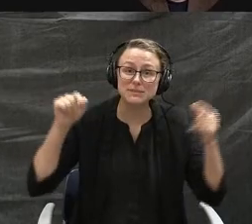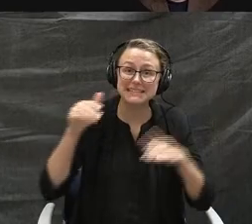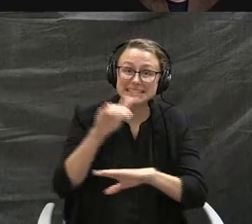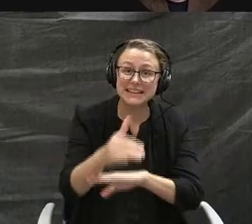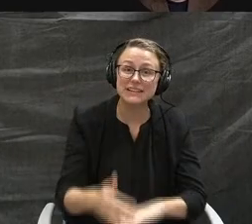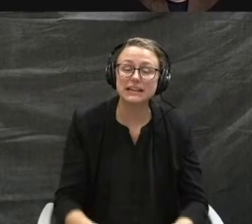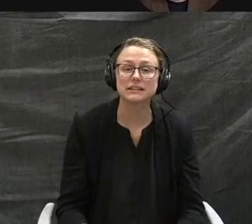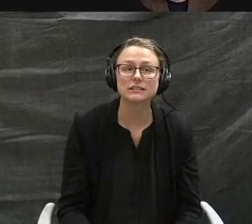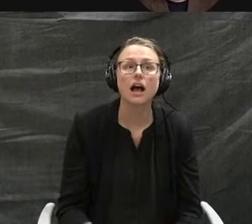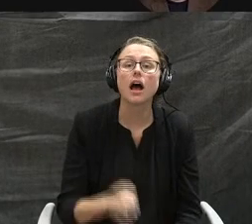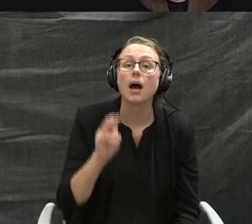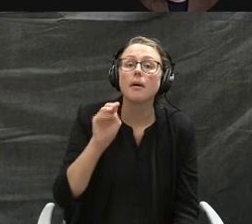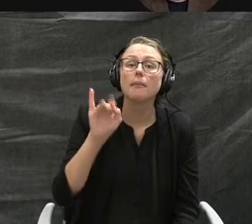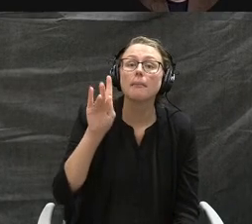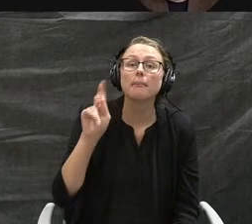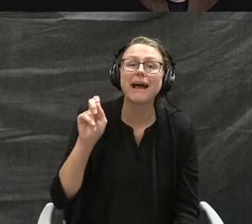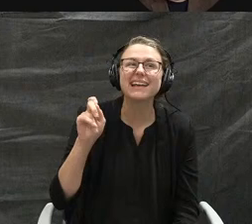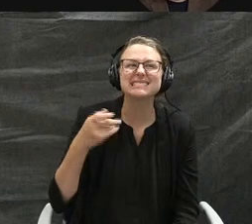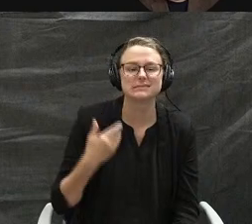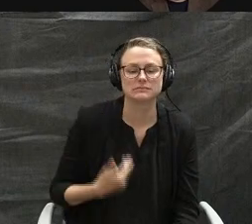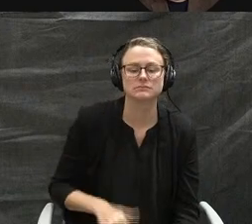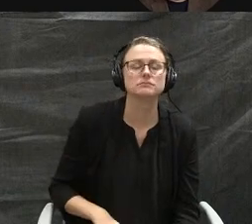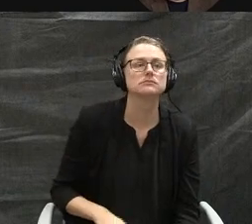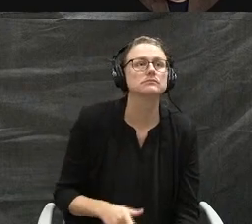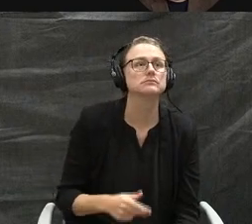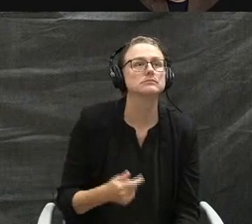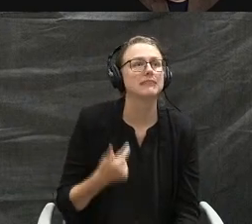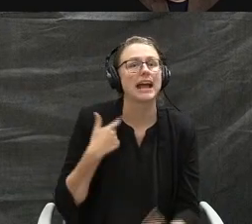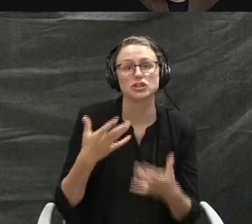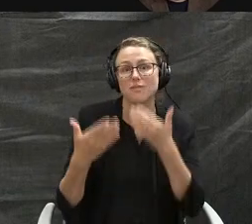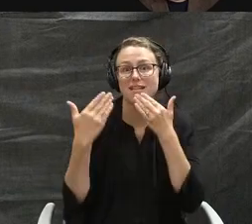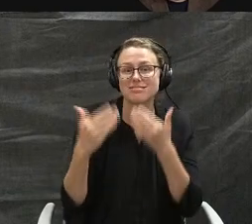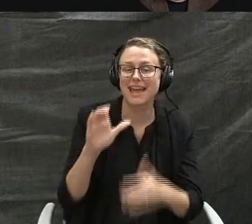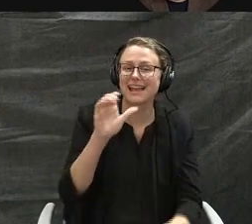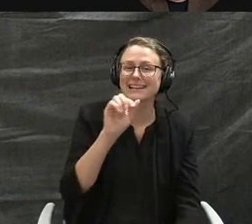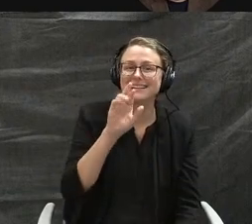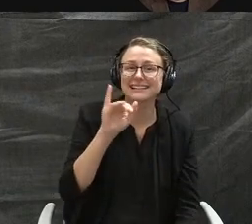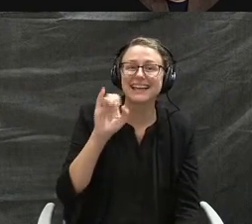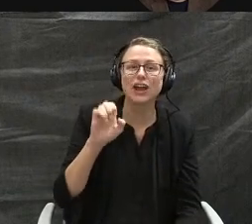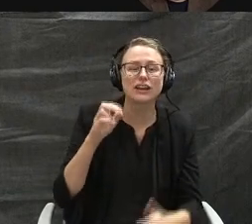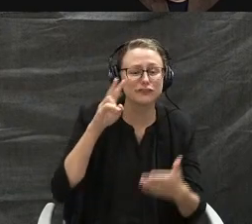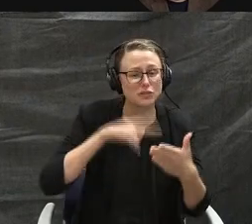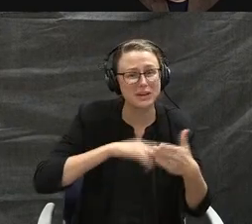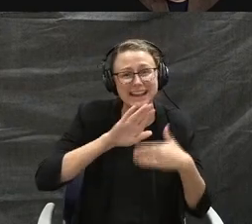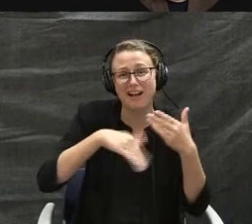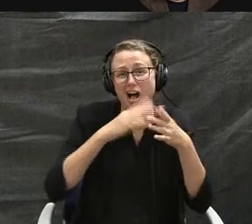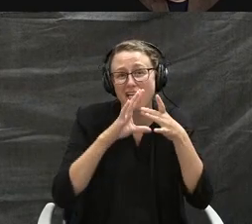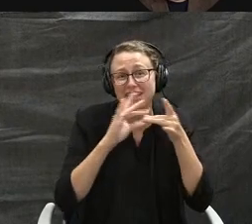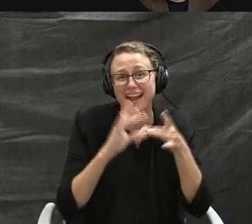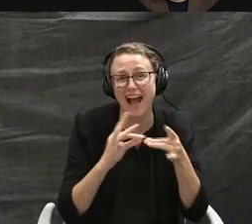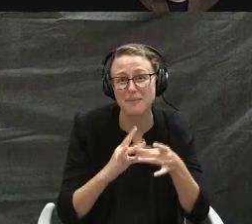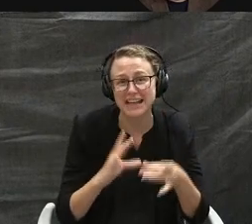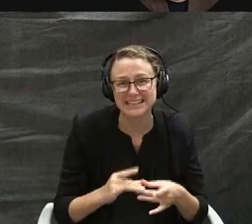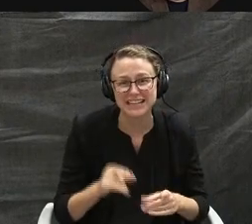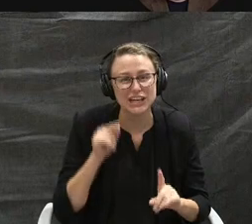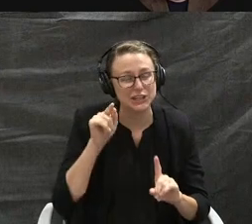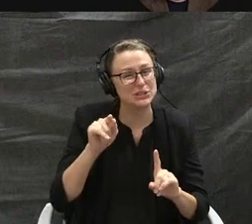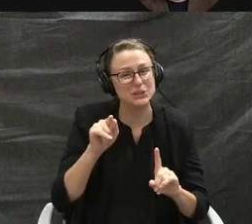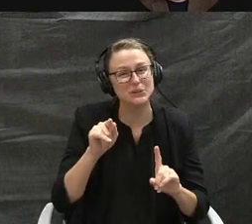Mike? Yeah, this is. I'd like just think Kerry for reading all those community comments. Uhm, she did it flawless. Lee Ann